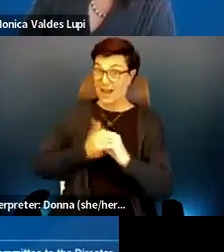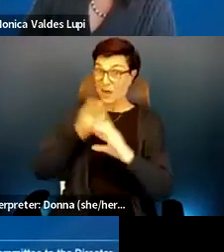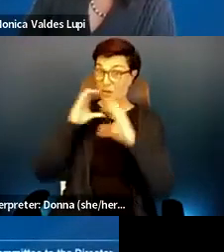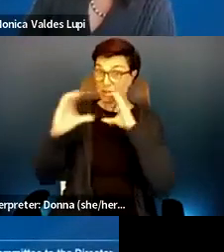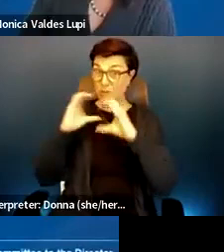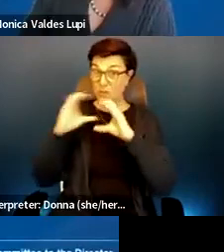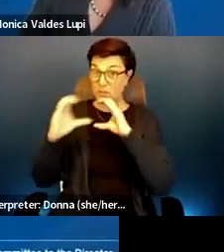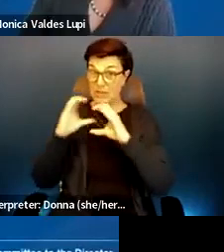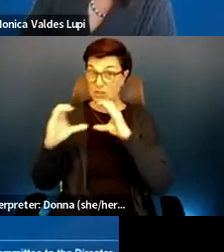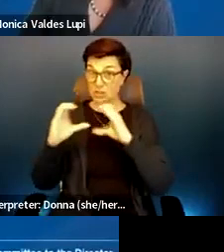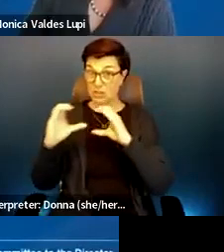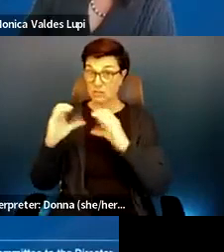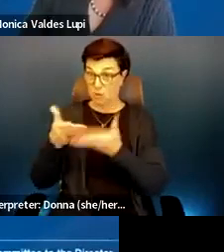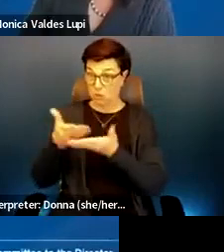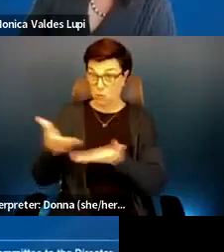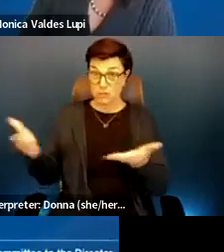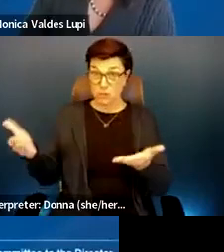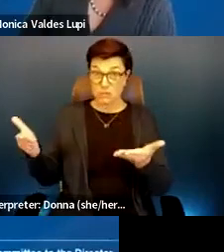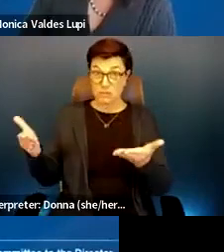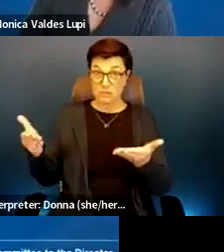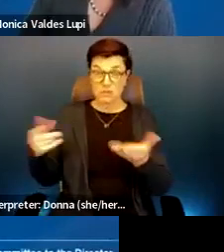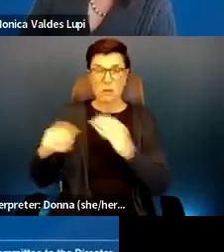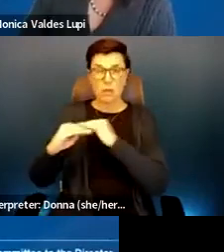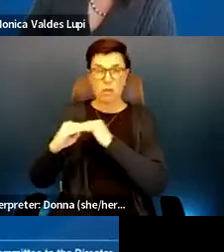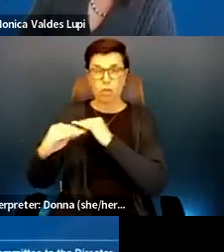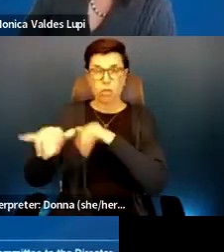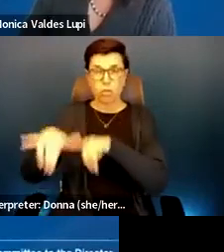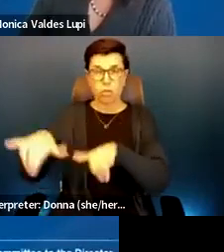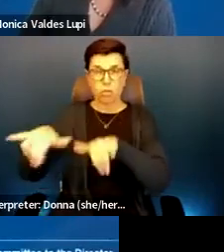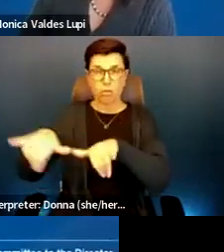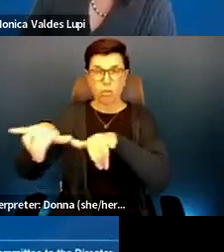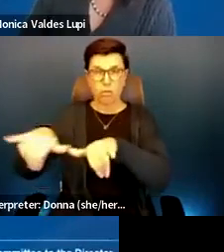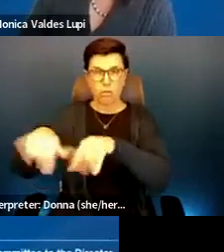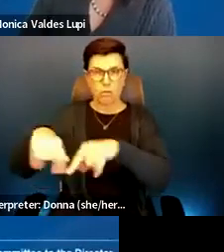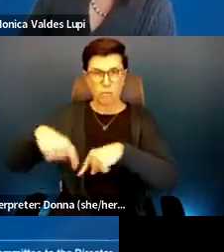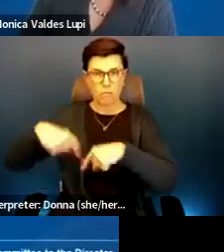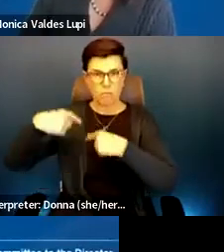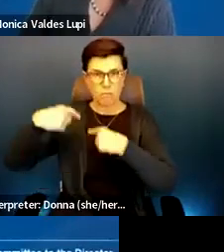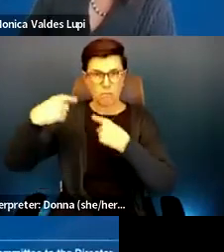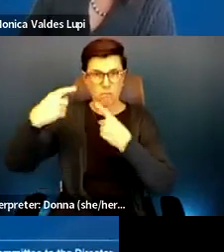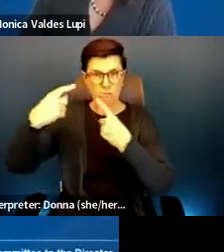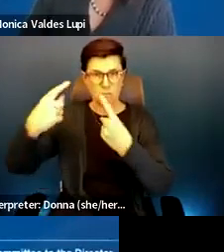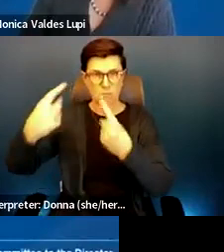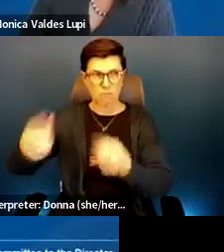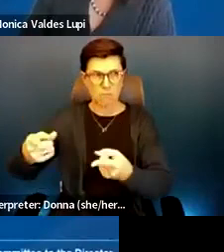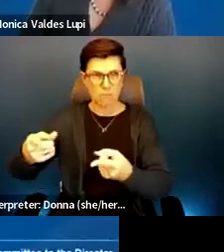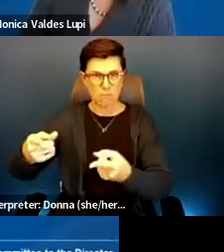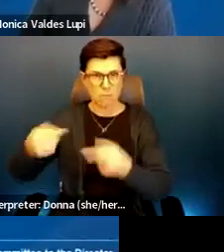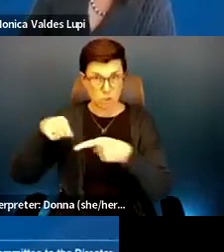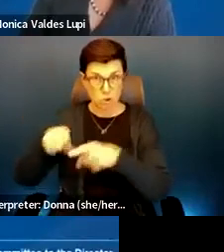with the resources that, you know, have been provided to the agency through this pandemic or otherwise.